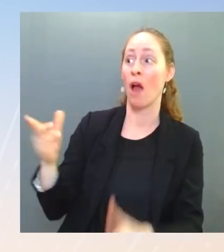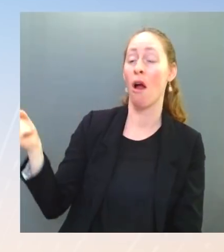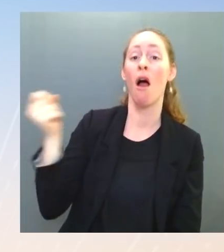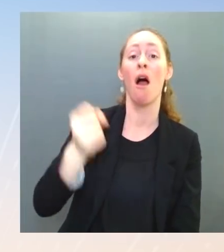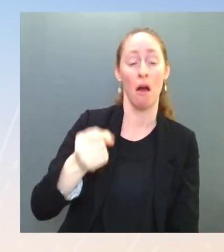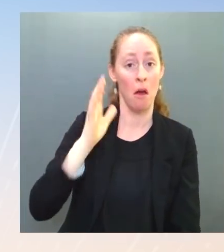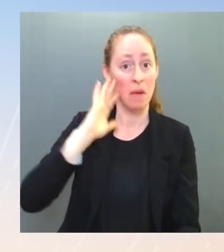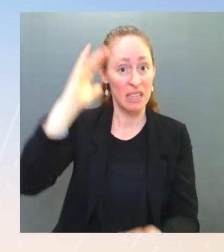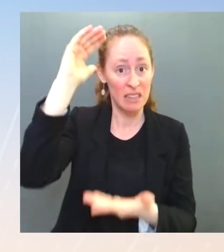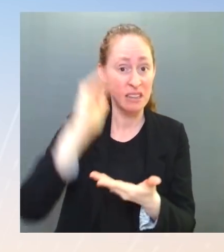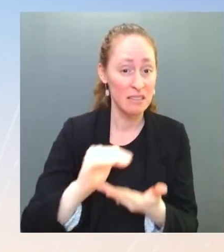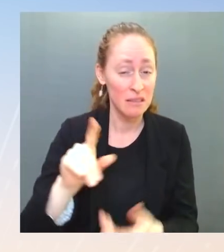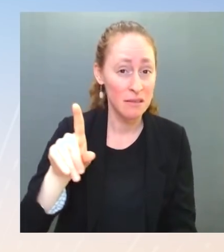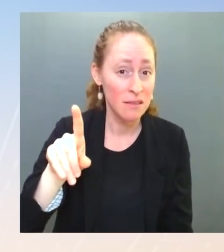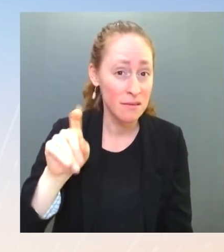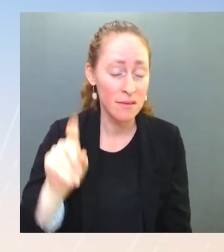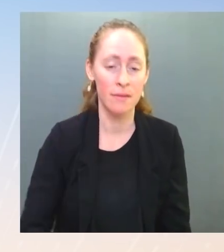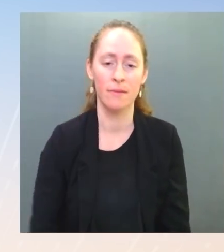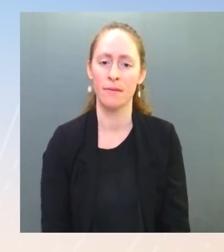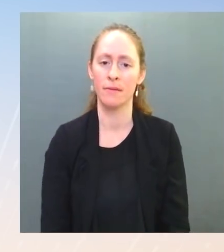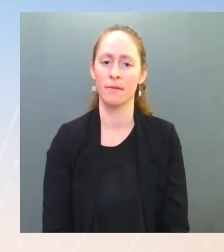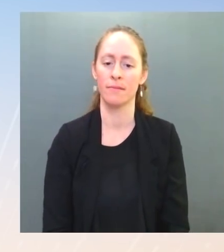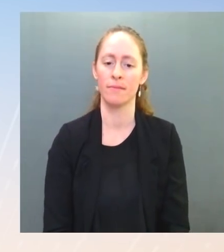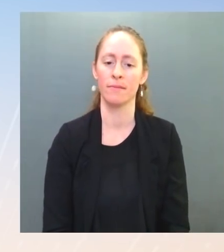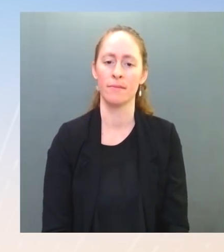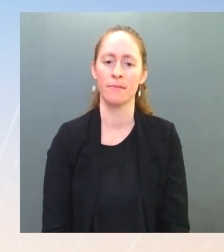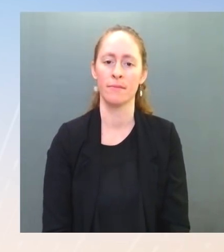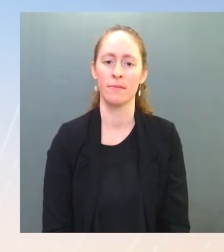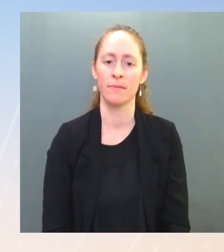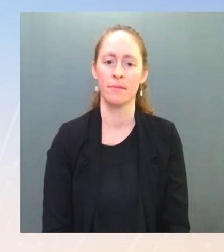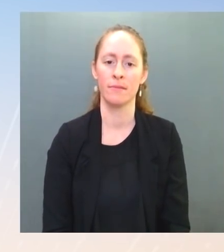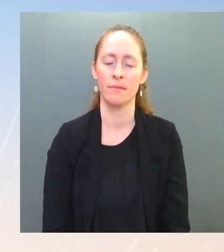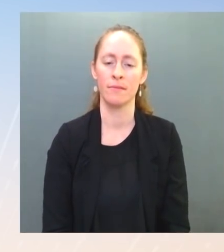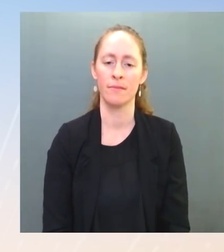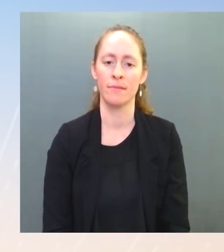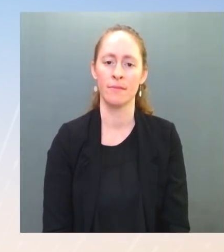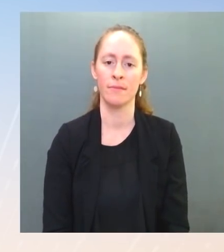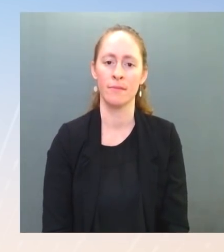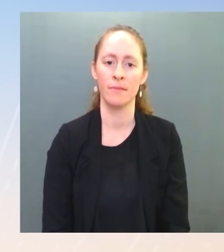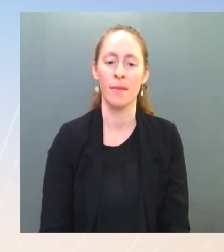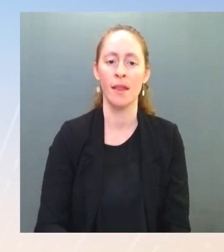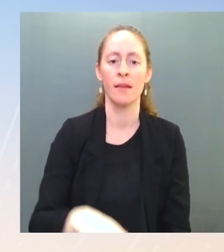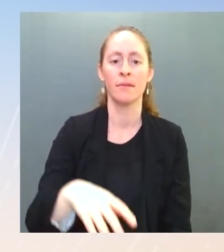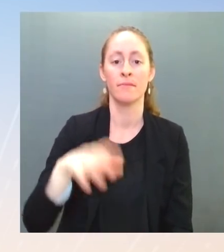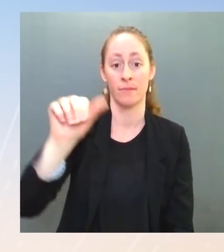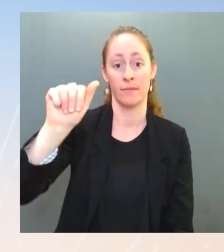including one as important as the ATF, always is going to make the systems, the processes, the ability to get policy